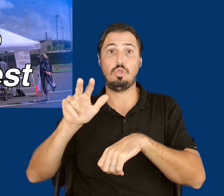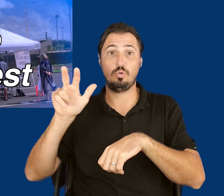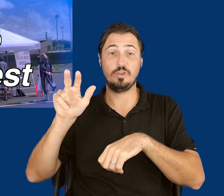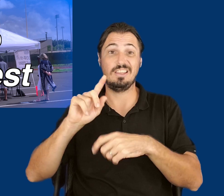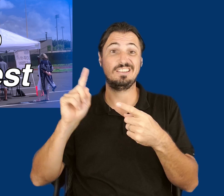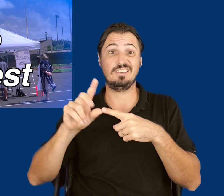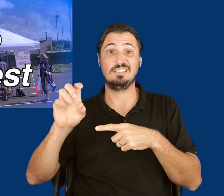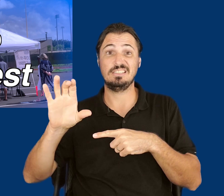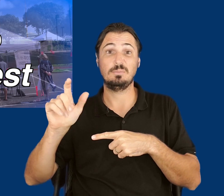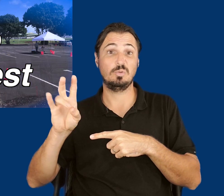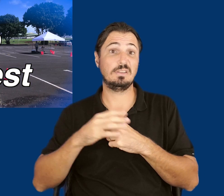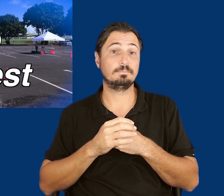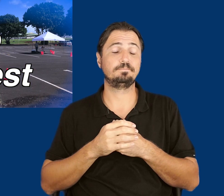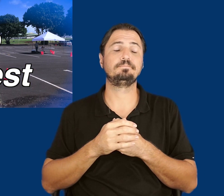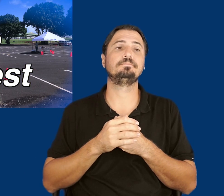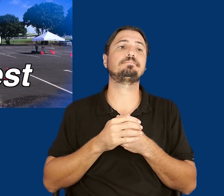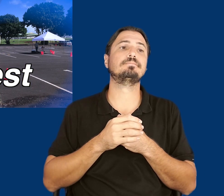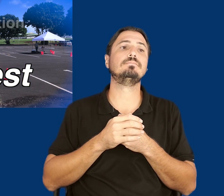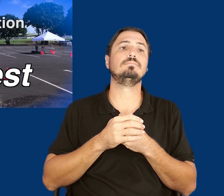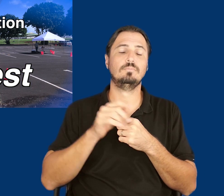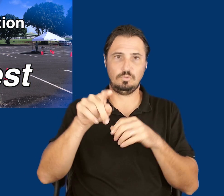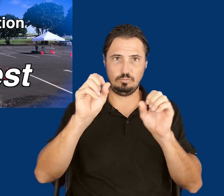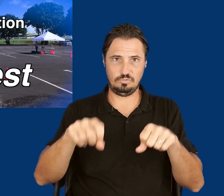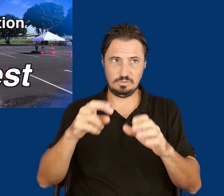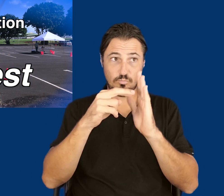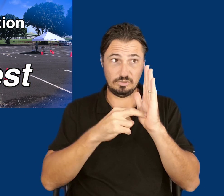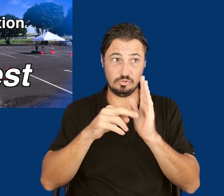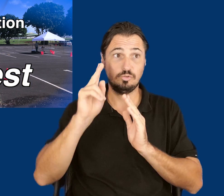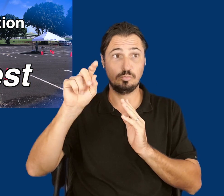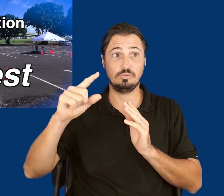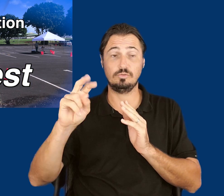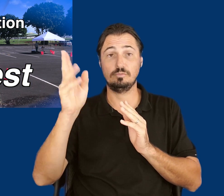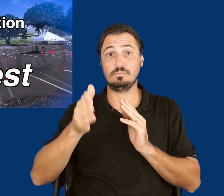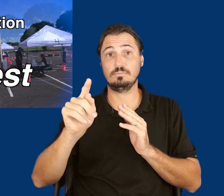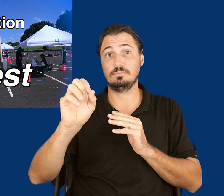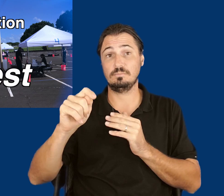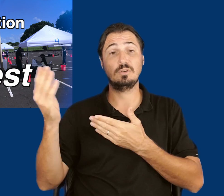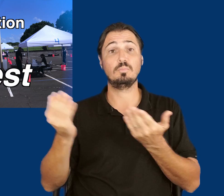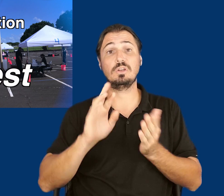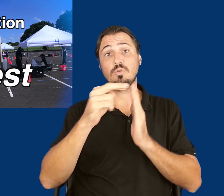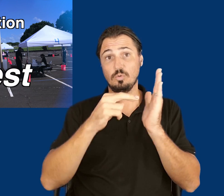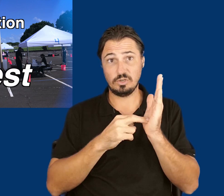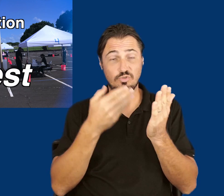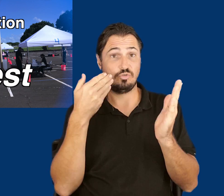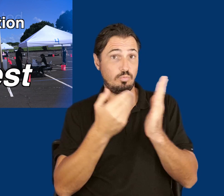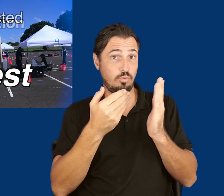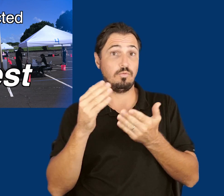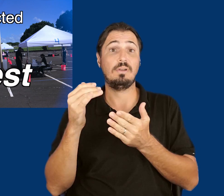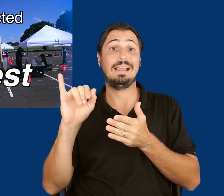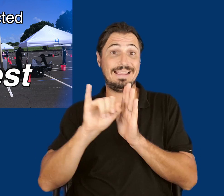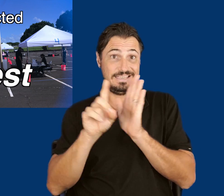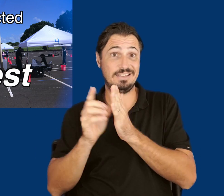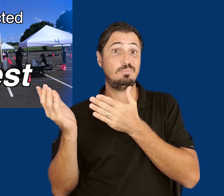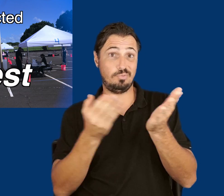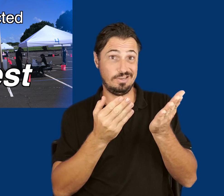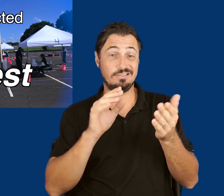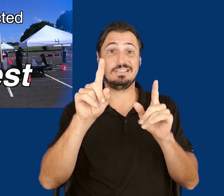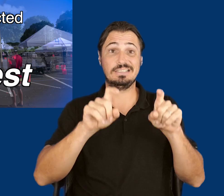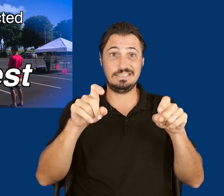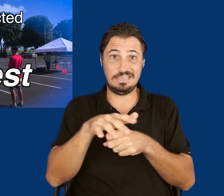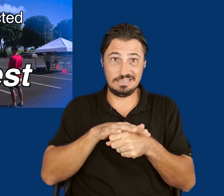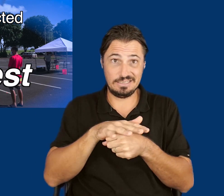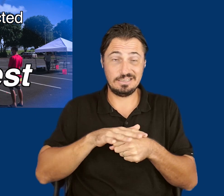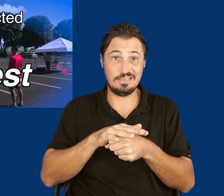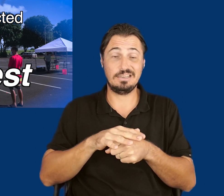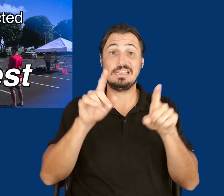at Kauai.gov/test. Bring your registration confirmation and an ID to the testing site. Test results are expected in three to five days.